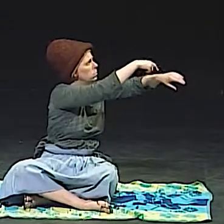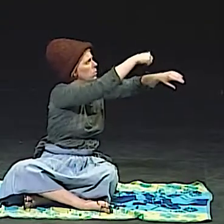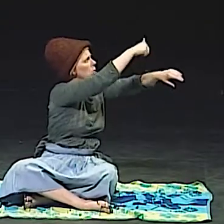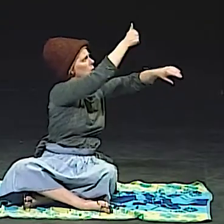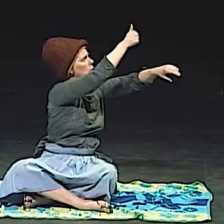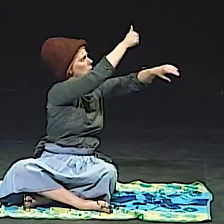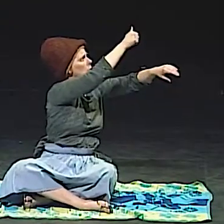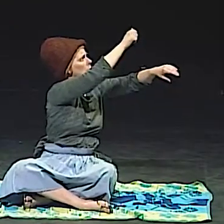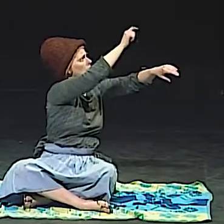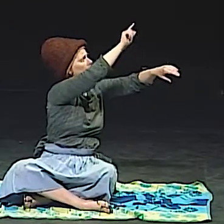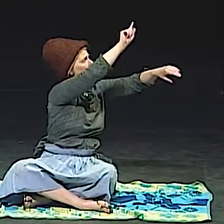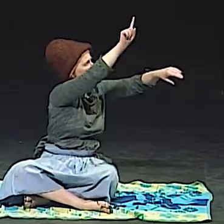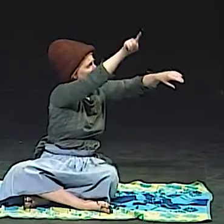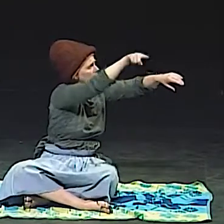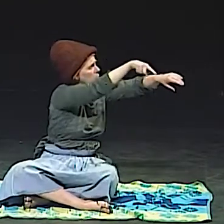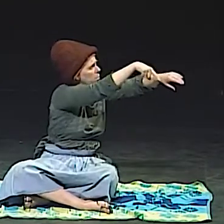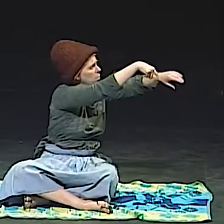10:00.